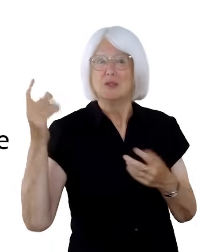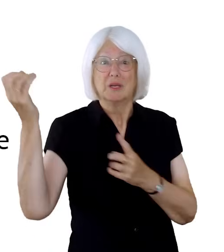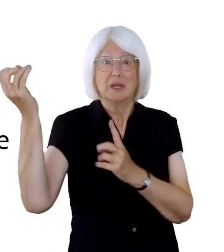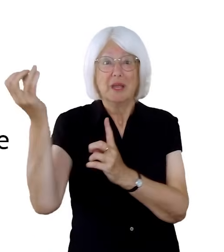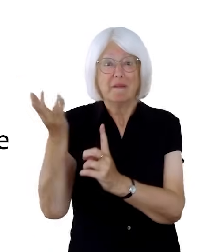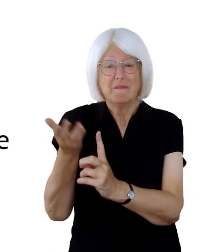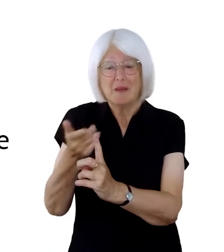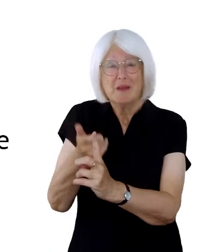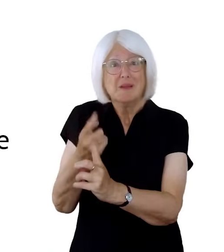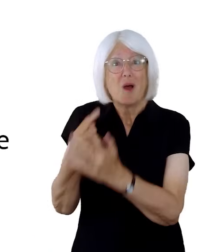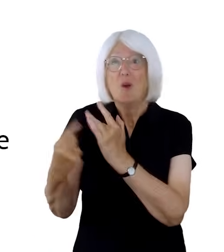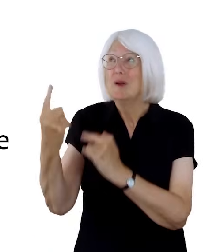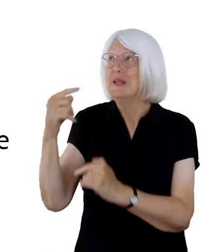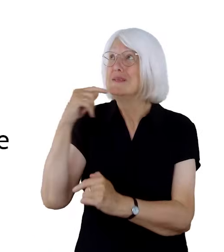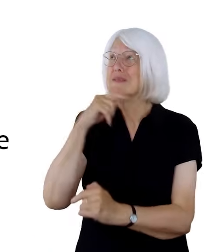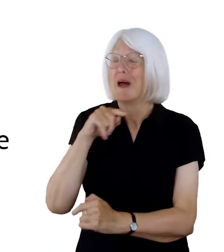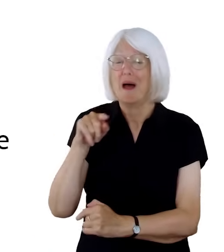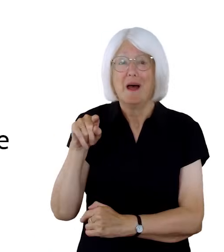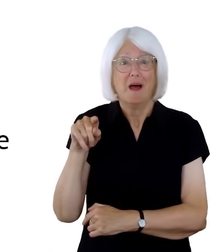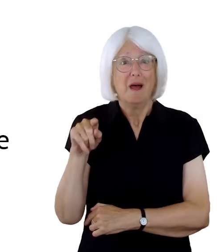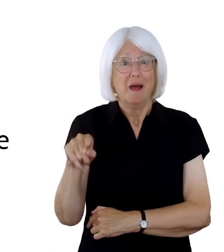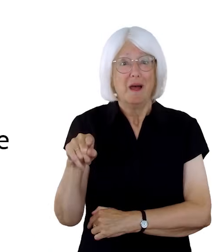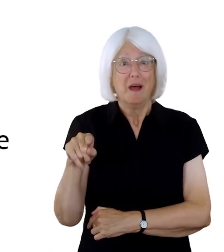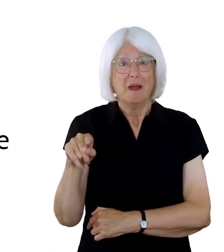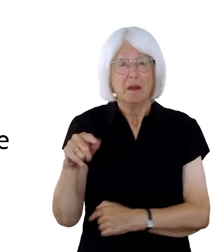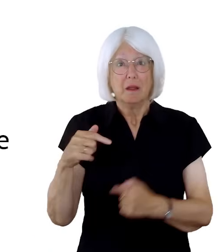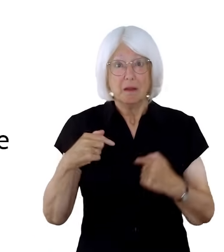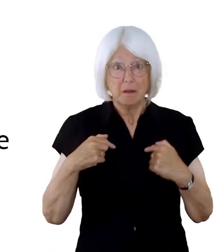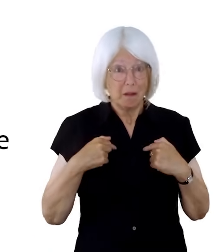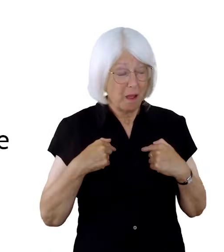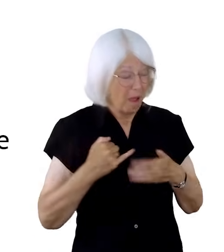That He should give His only Son